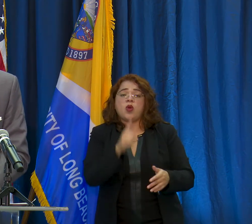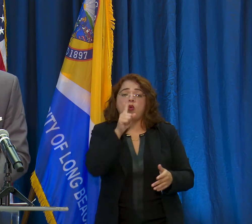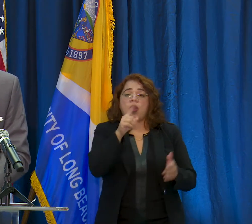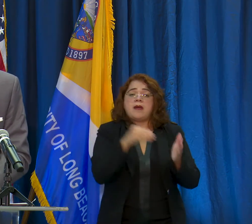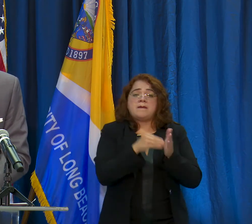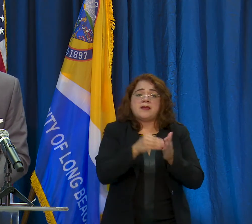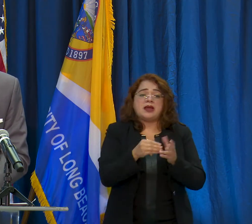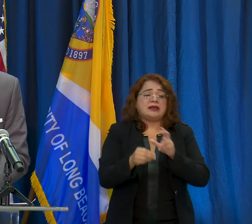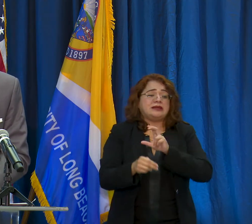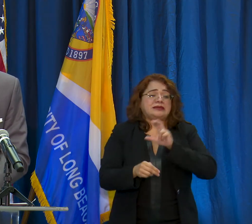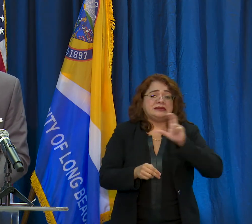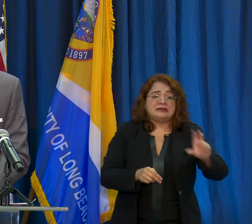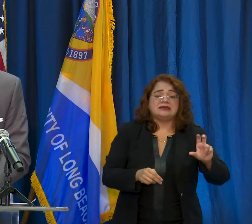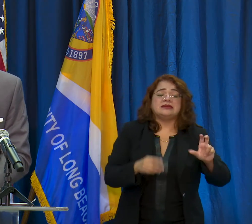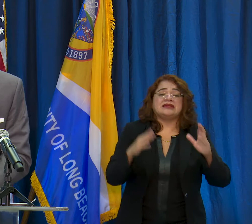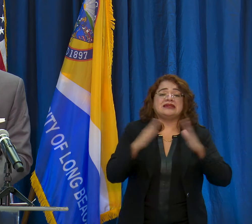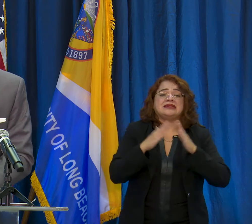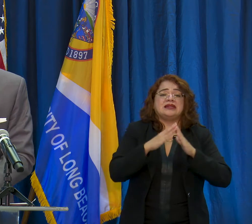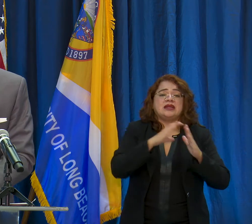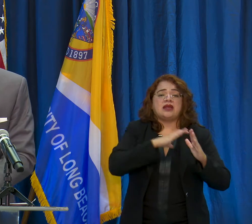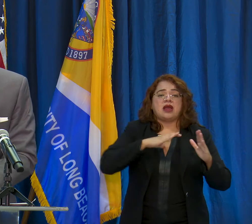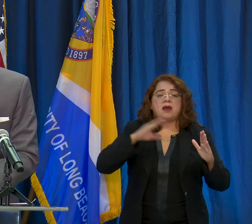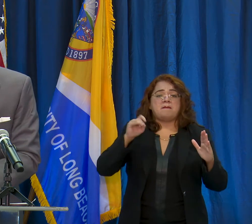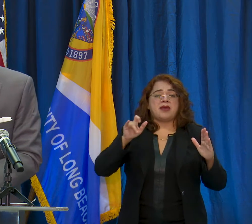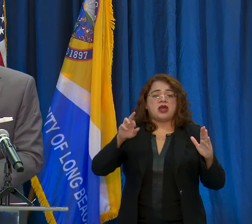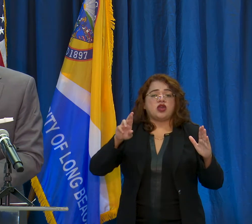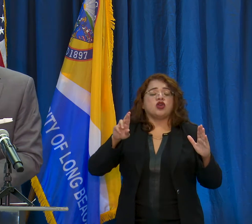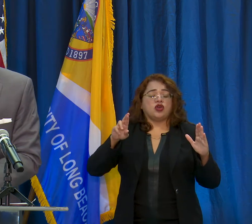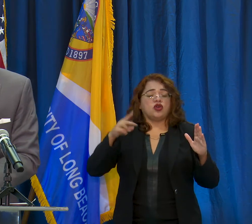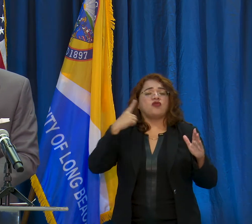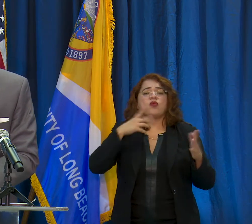aside by the City Council and the Mayor for business improvement